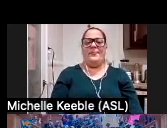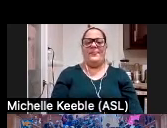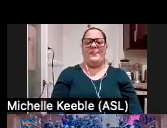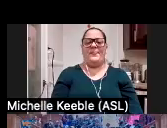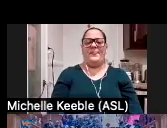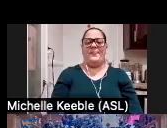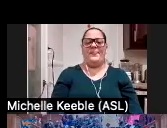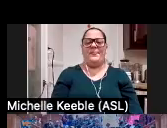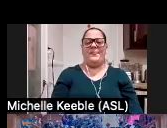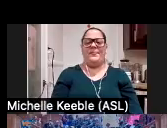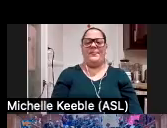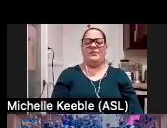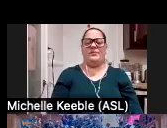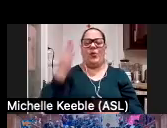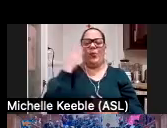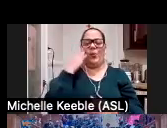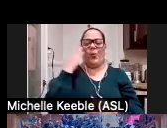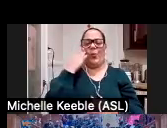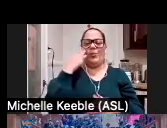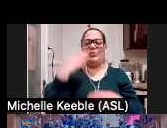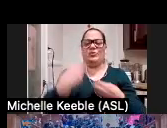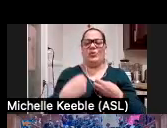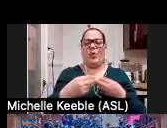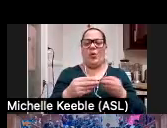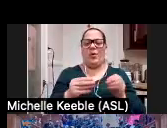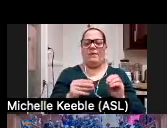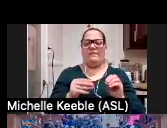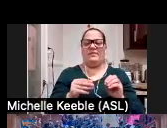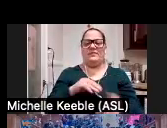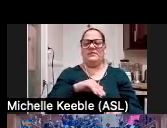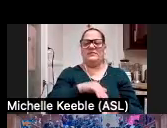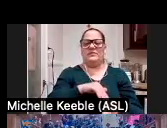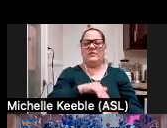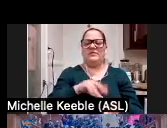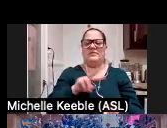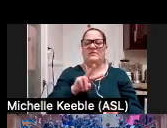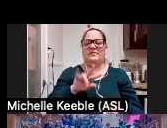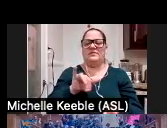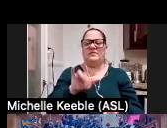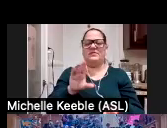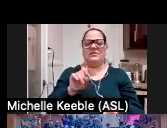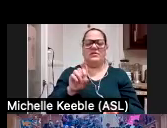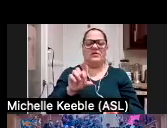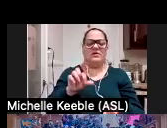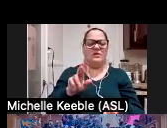[CHRIS]That's of course the uh Dr. Viscard's office as this is